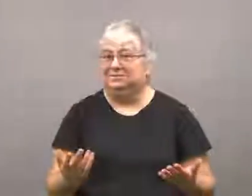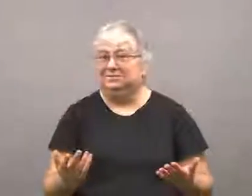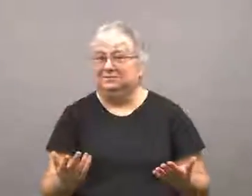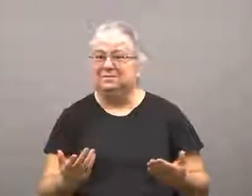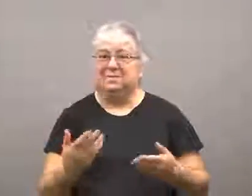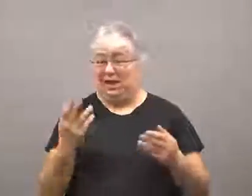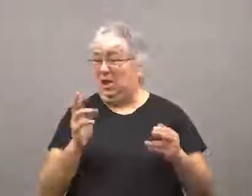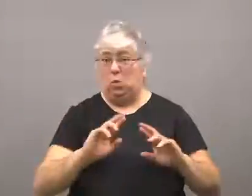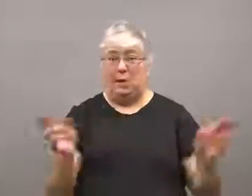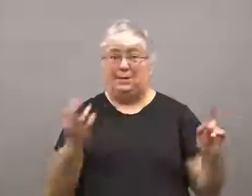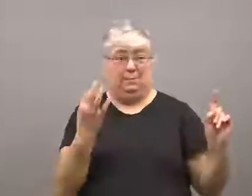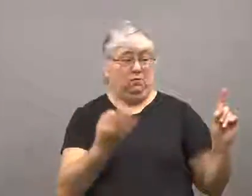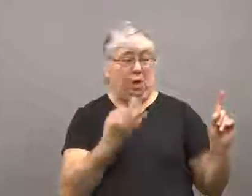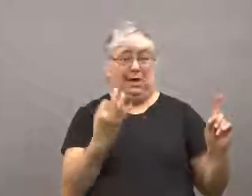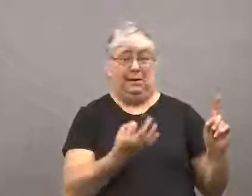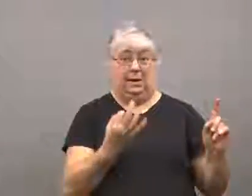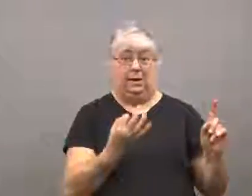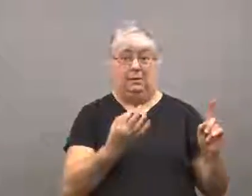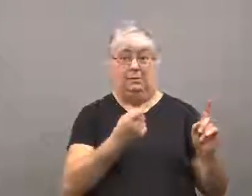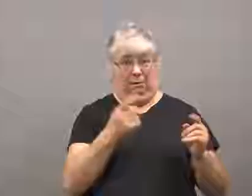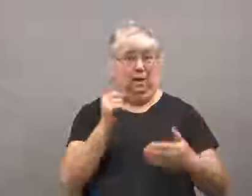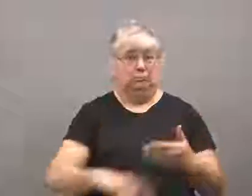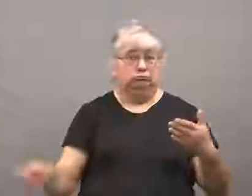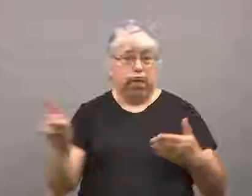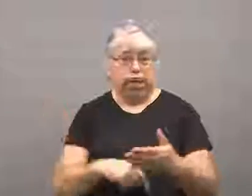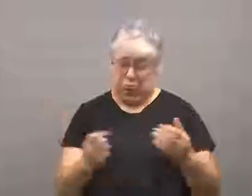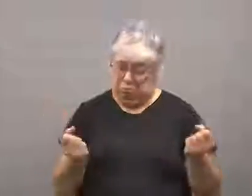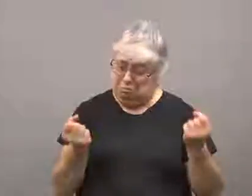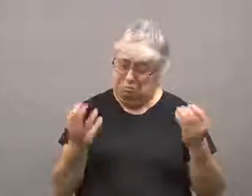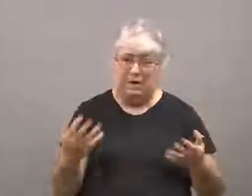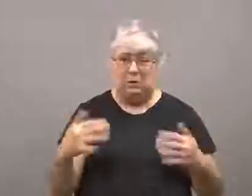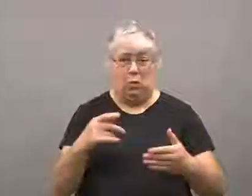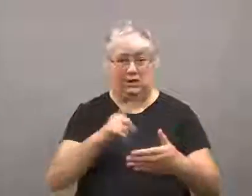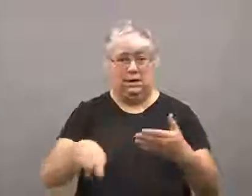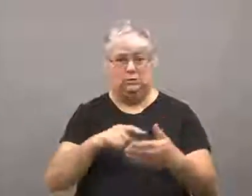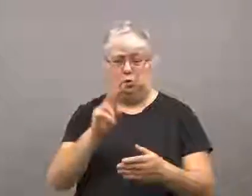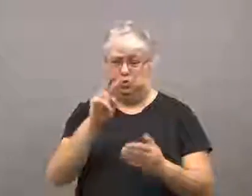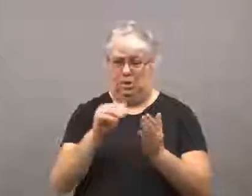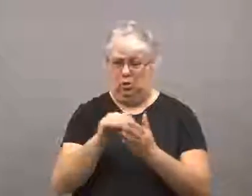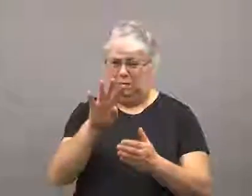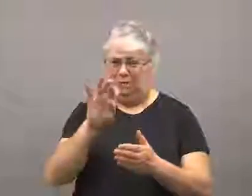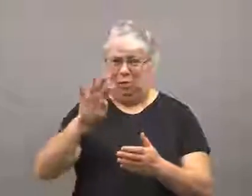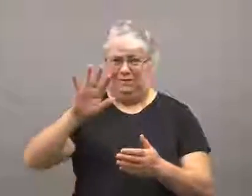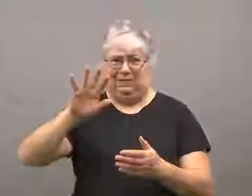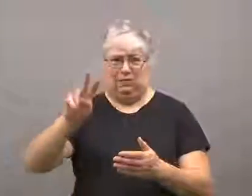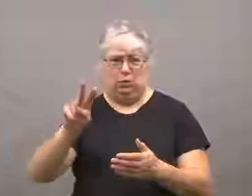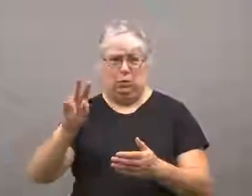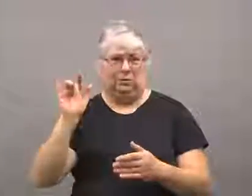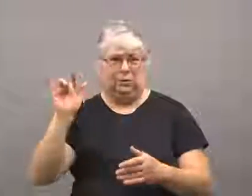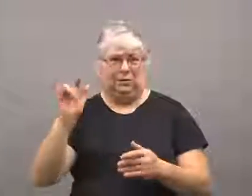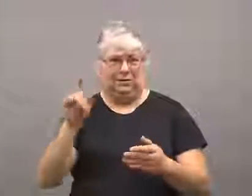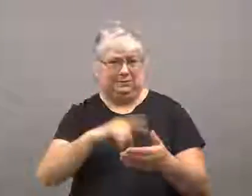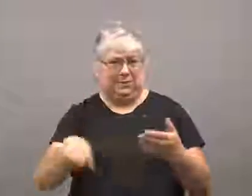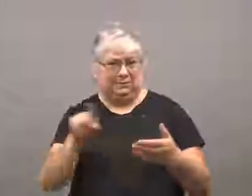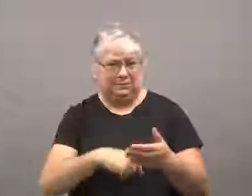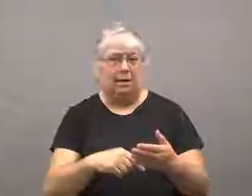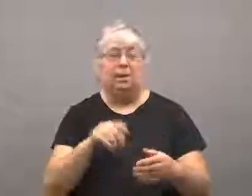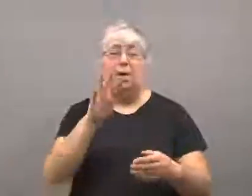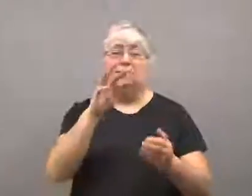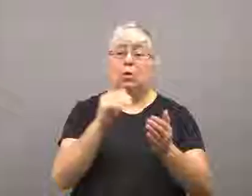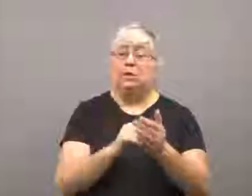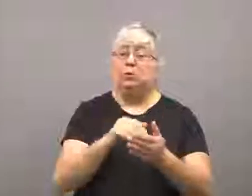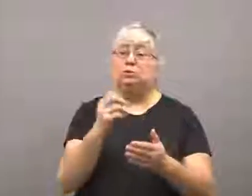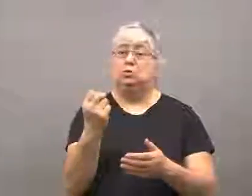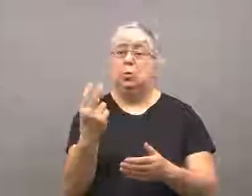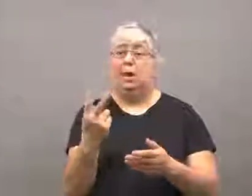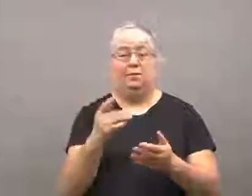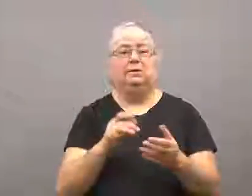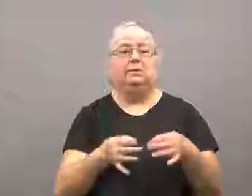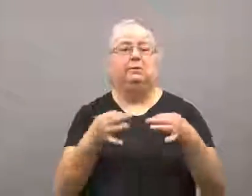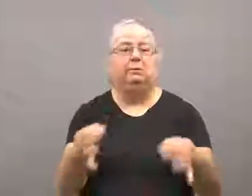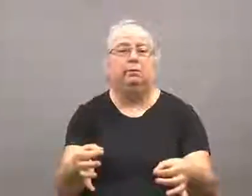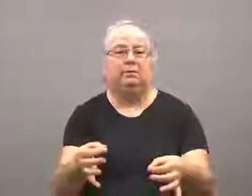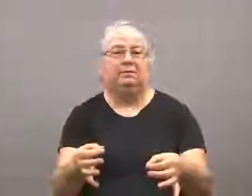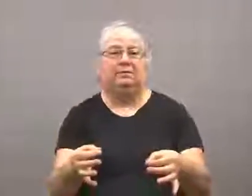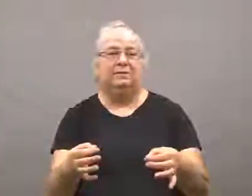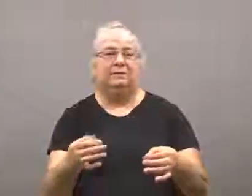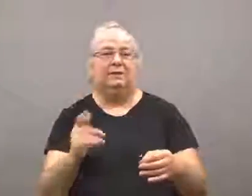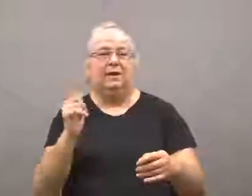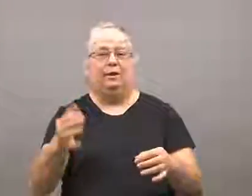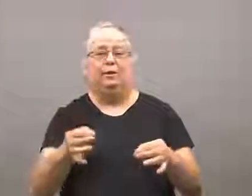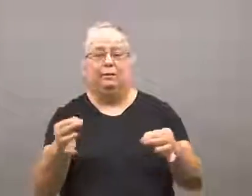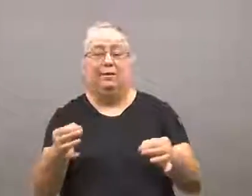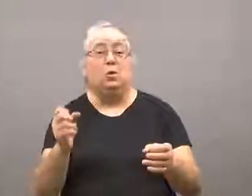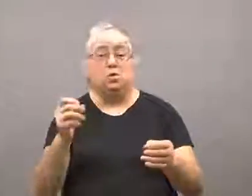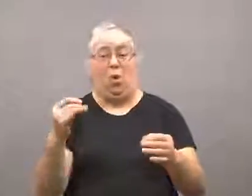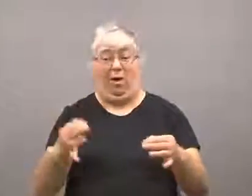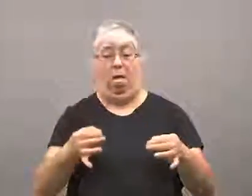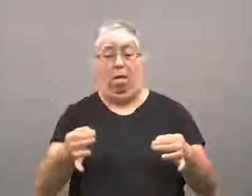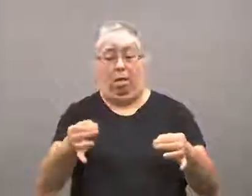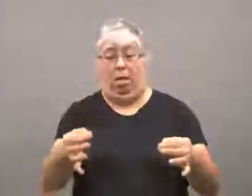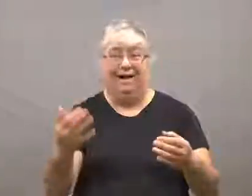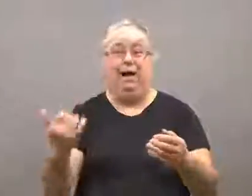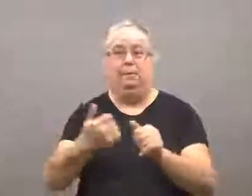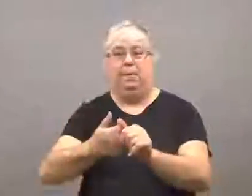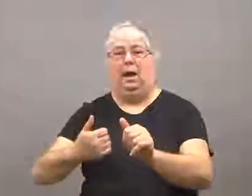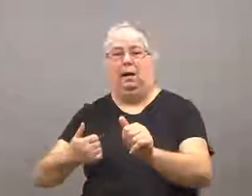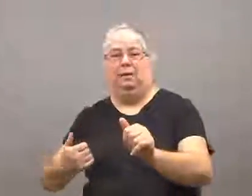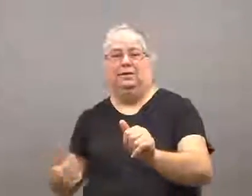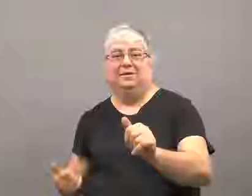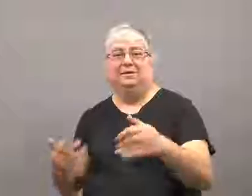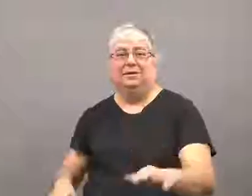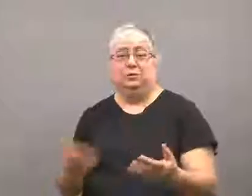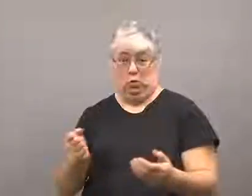2,452 flights were cancelled on Friday, and 4,012 delayed.